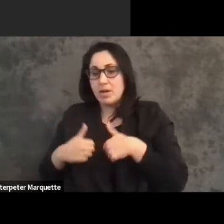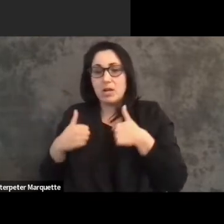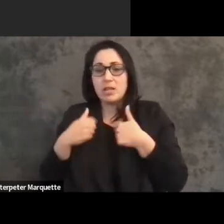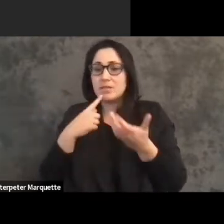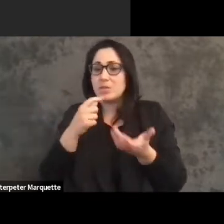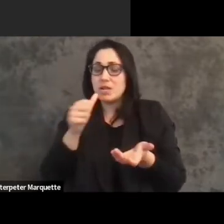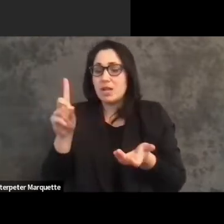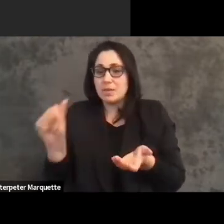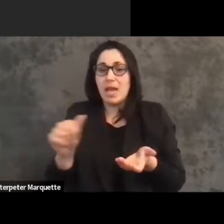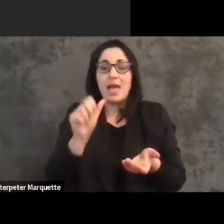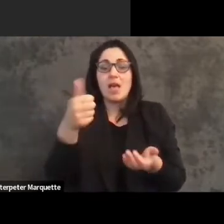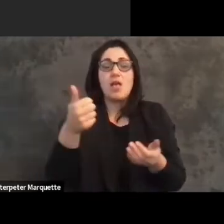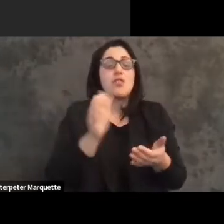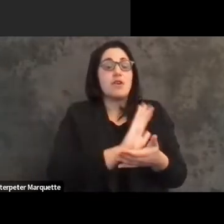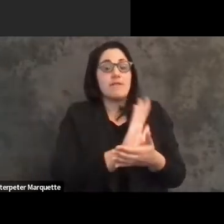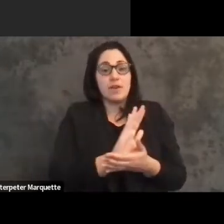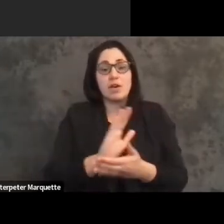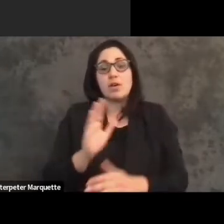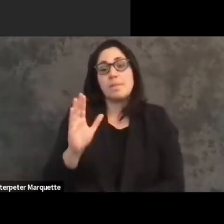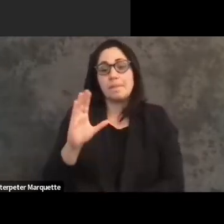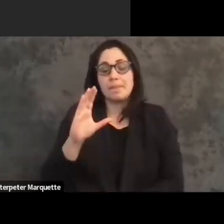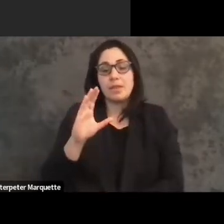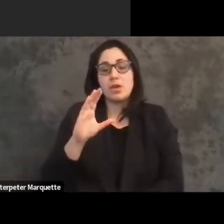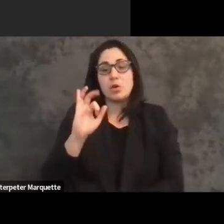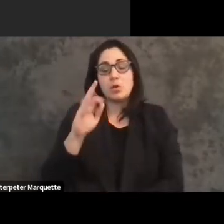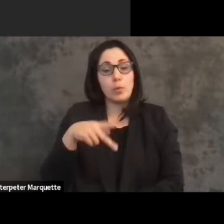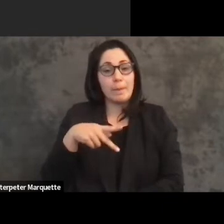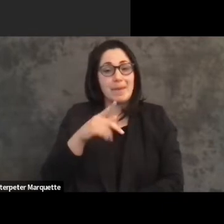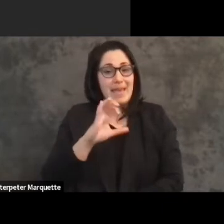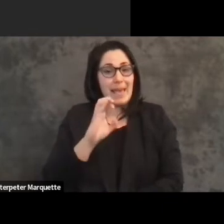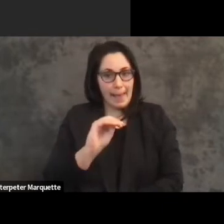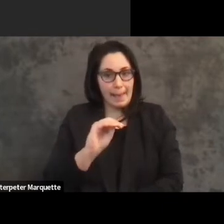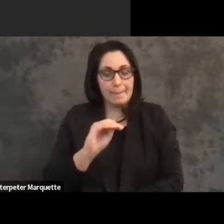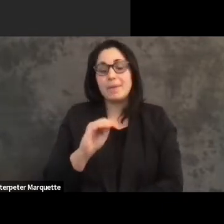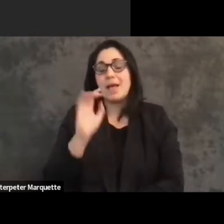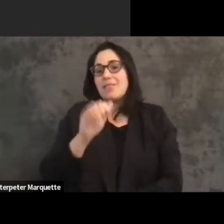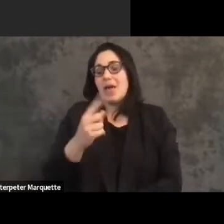as a call for recognition of worth and humanity. And then in the 2020 film Crip Camp, which